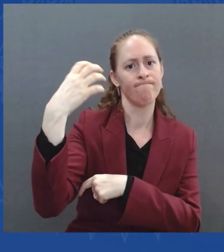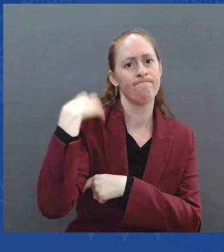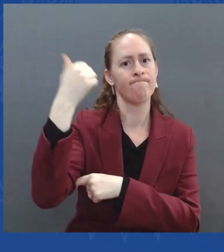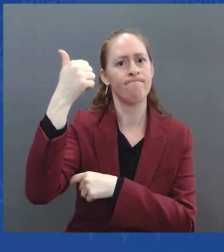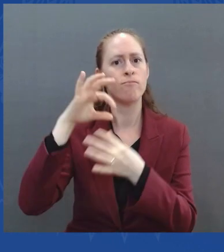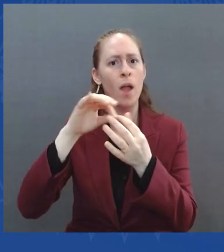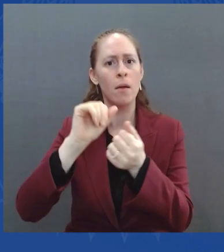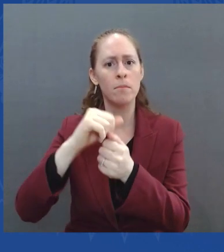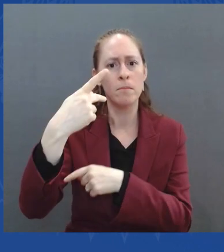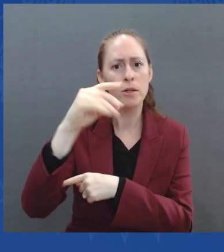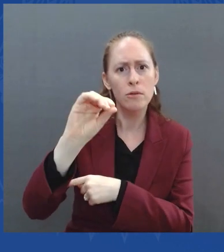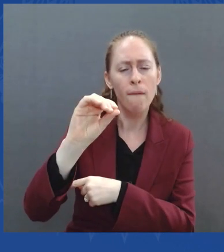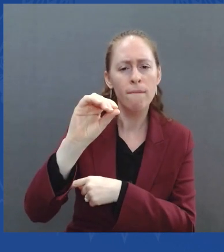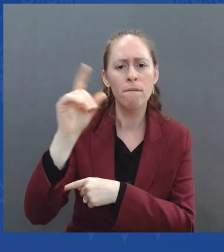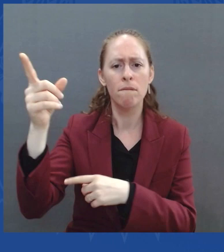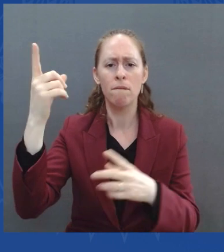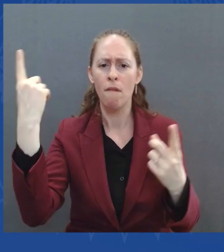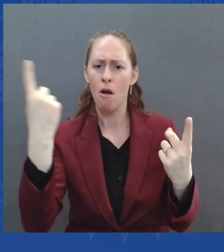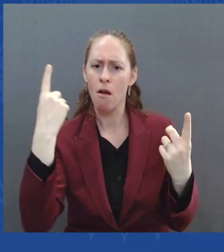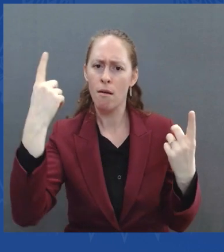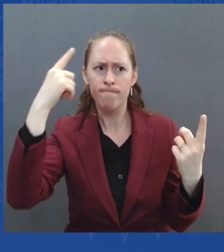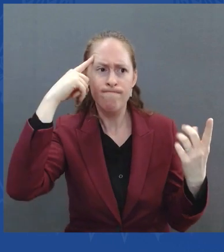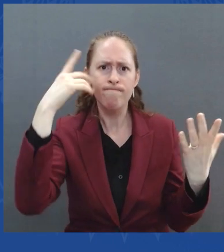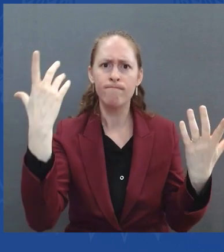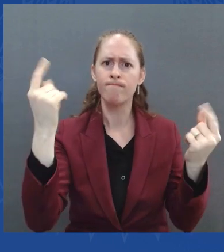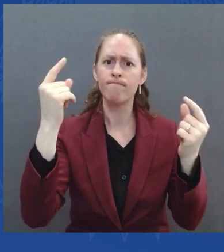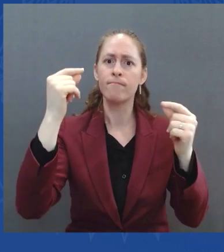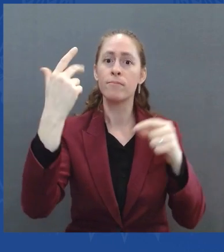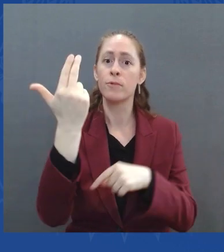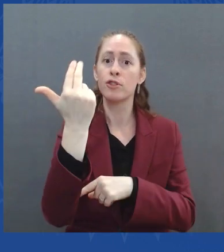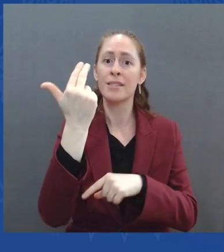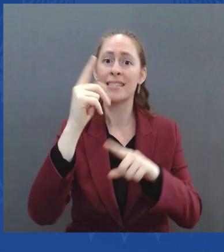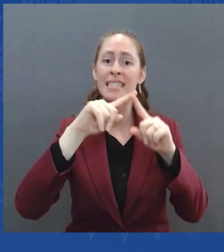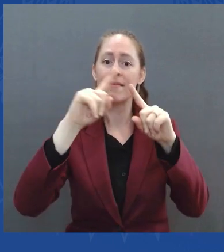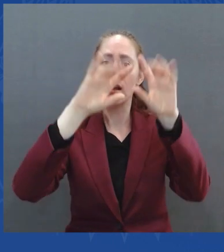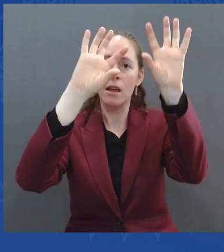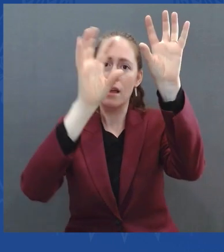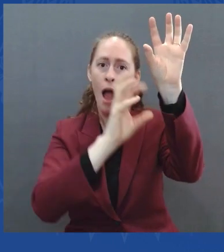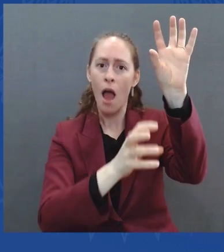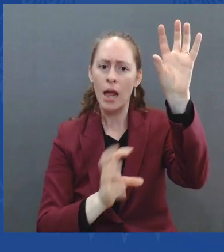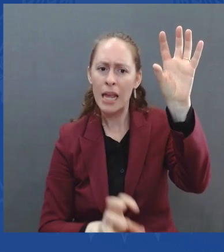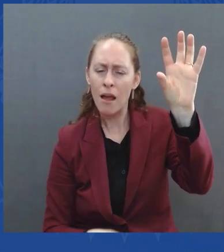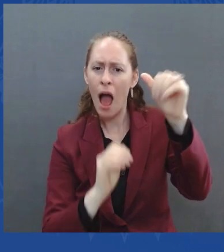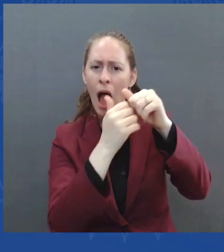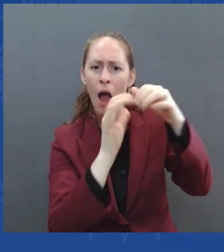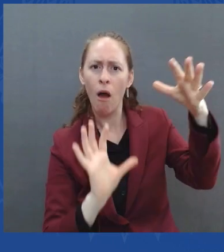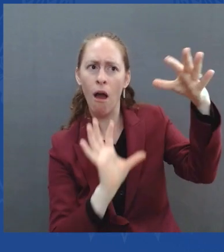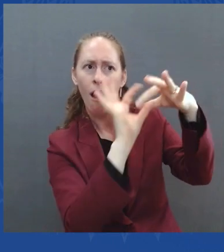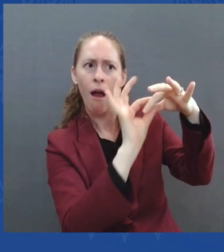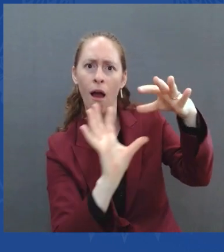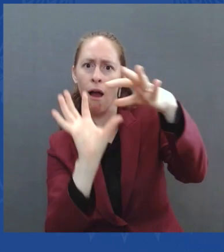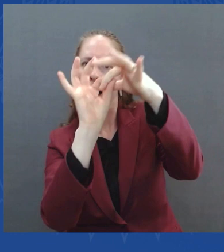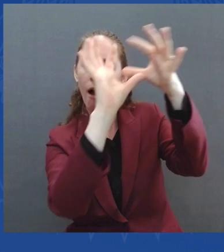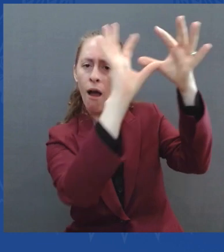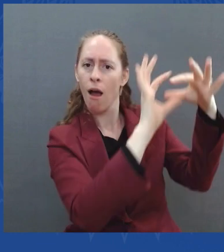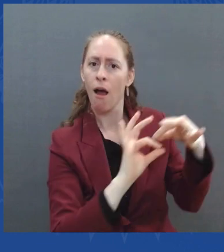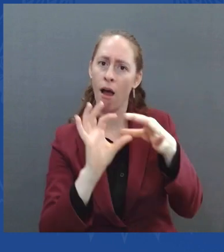I mean, literally, that's what it was seen as: It was to connect the colonies and build one nation -- connect everything. He saw the power of the Postal Service